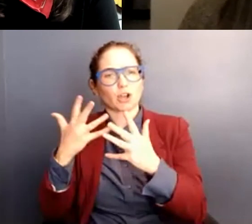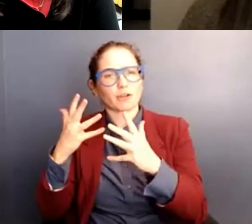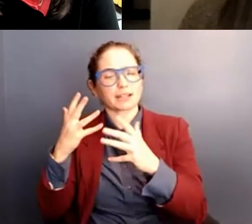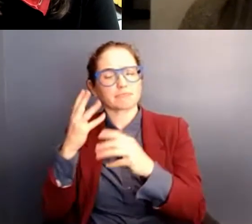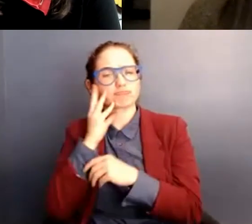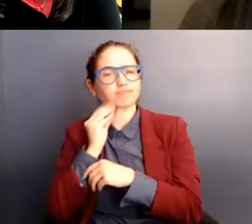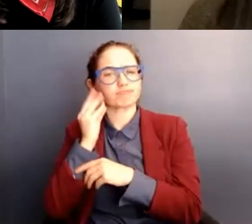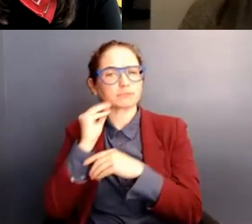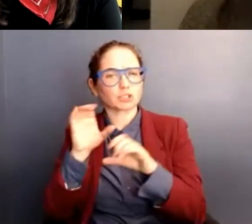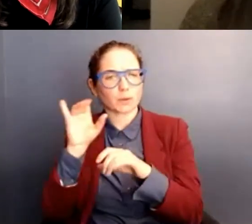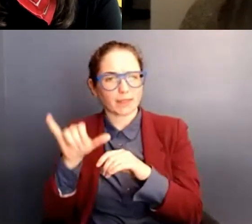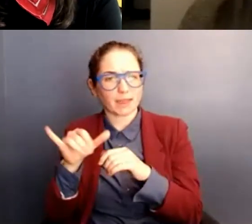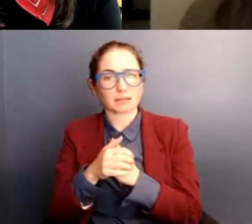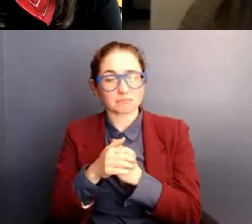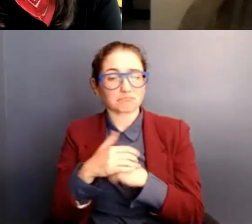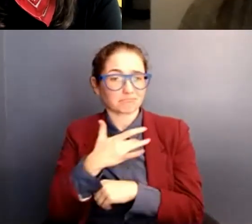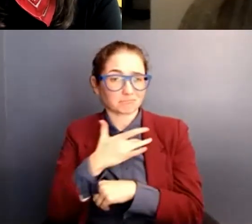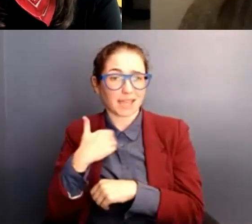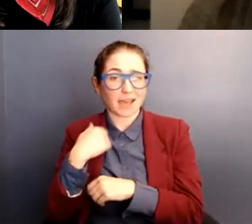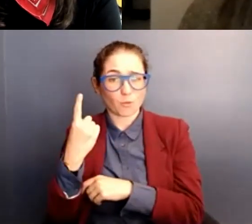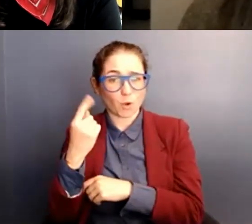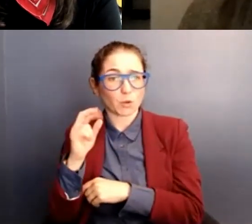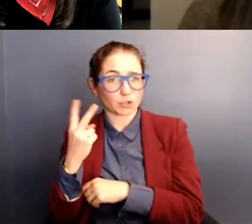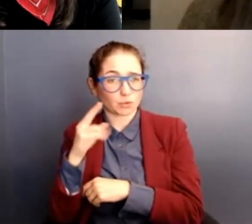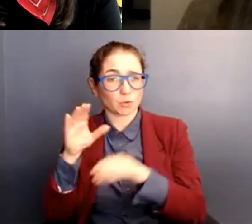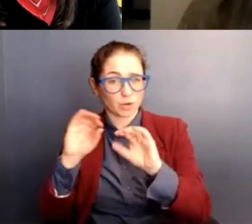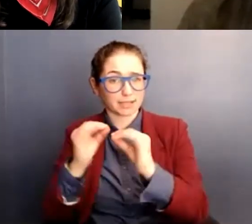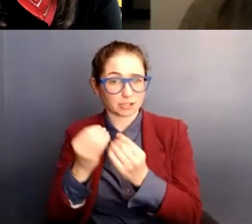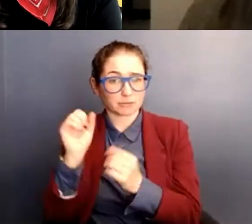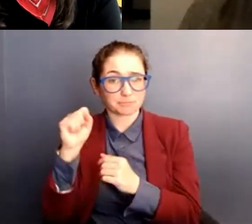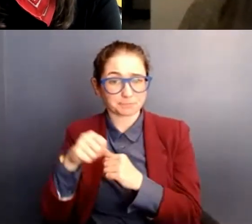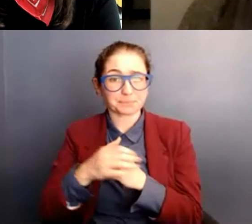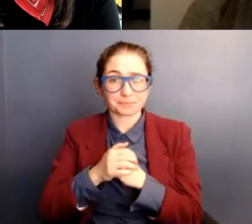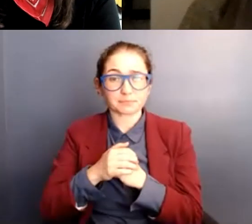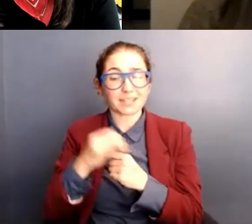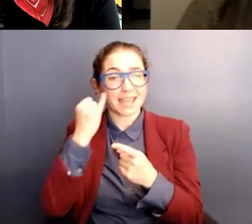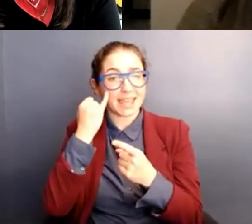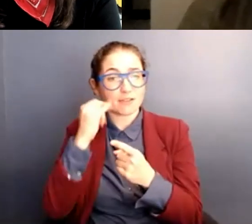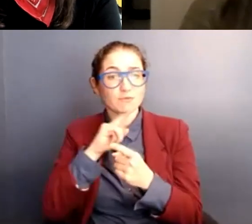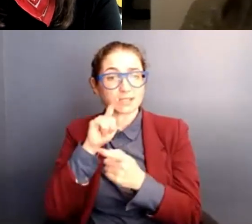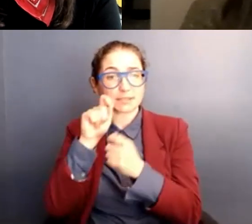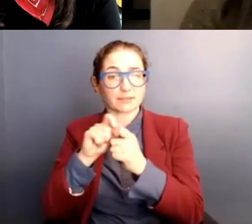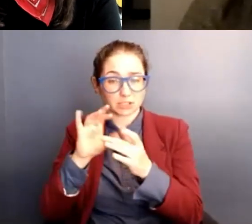And there are usually one or two within your organization. And if you're specifically talking about teaching artists, artists